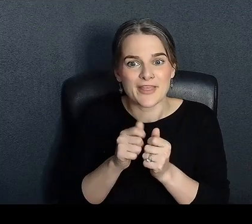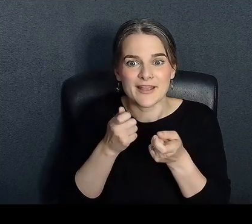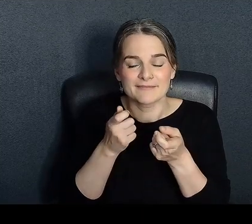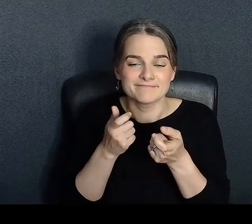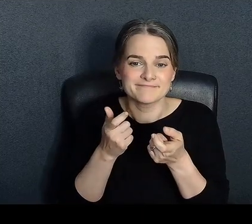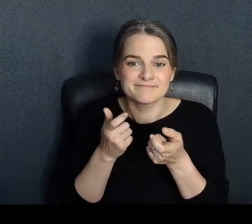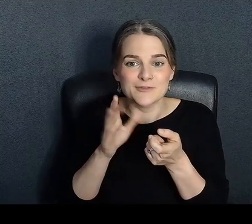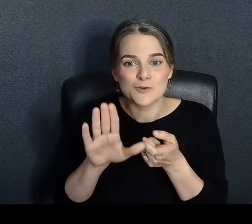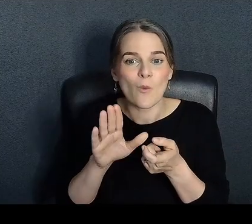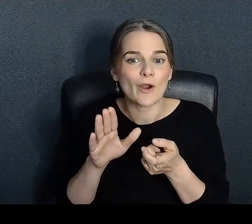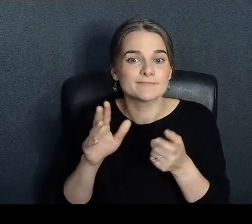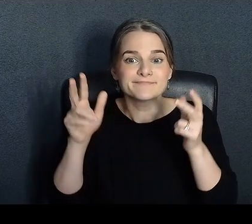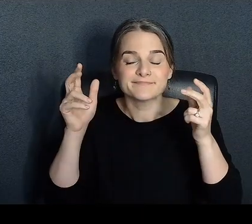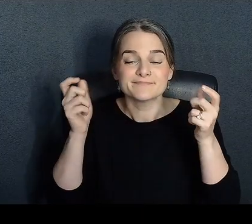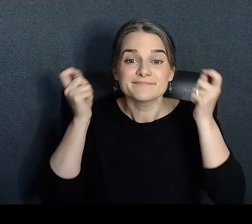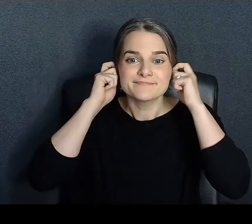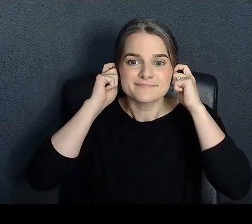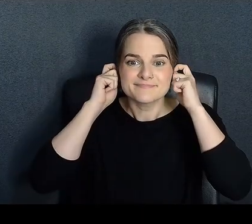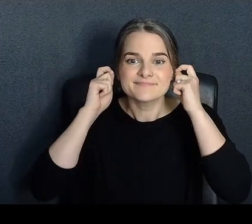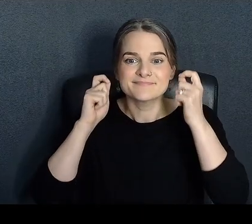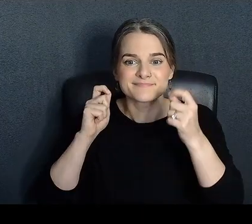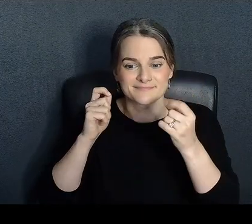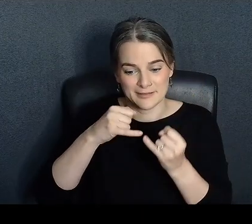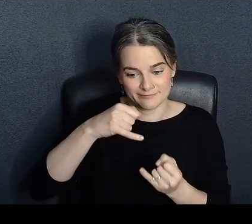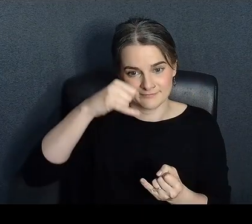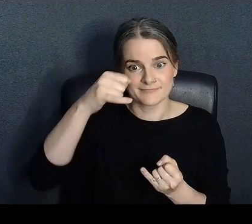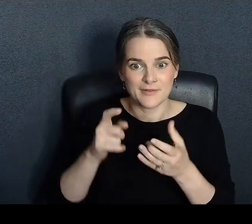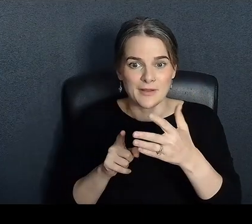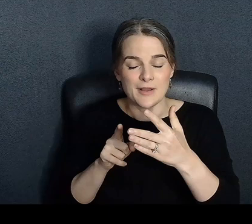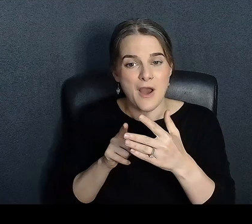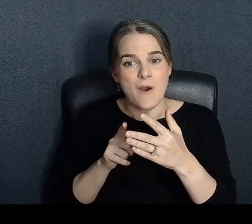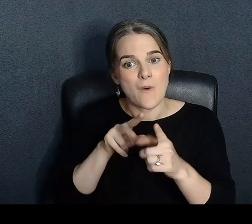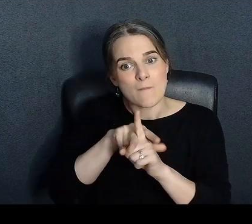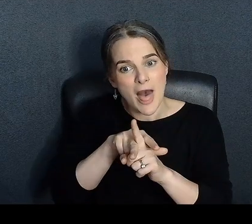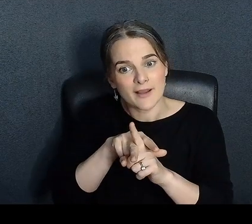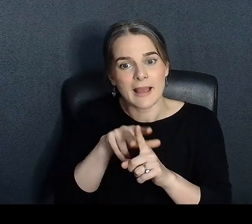and plug into it, and that's how it would signal. Now it just knows.